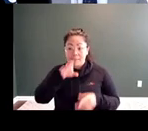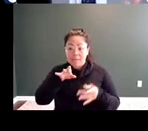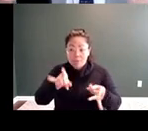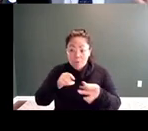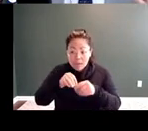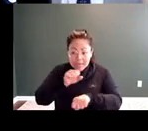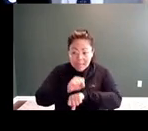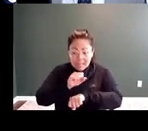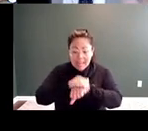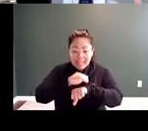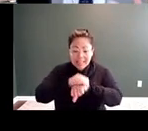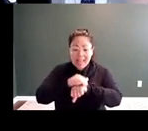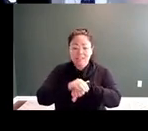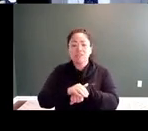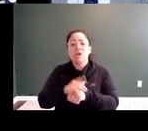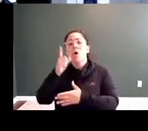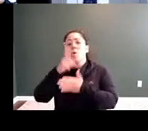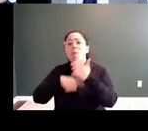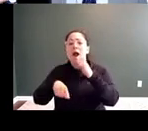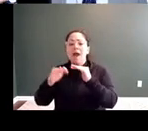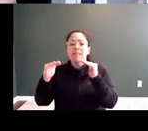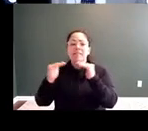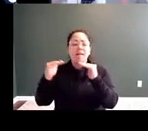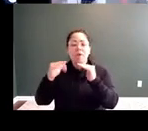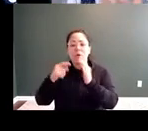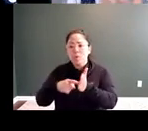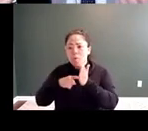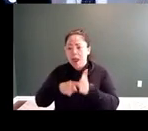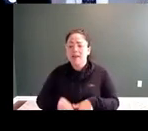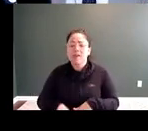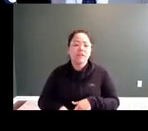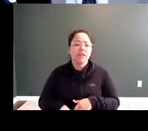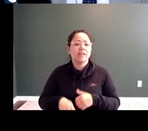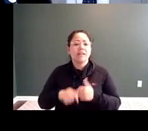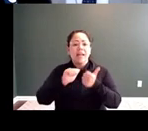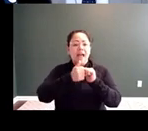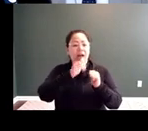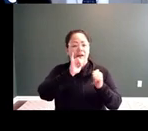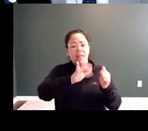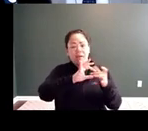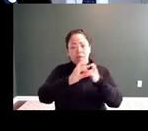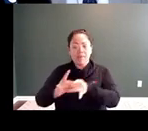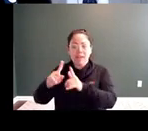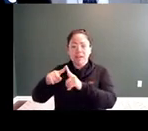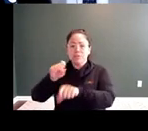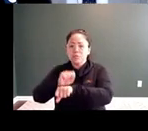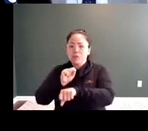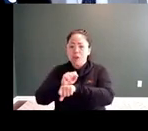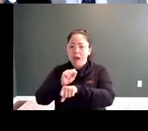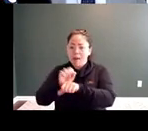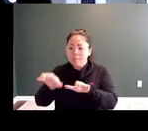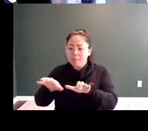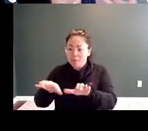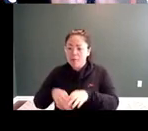What's the level of fluency that is actually required? You know, how is it materially related to that job performance of that individual? All right?